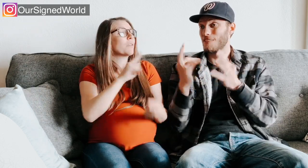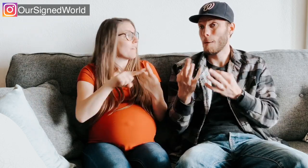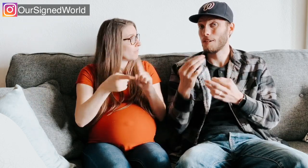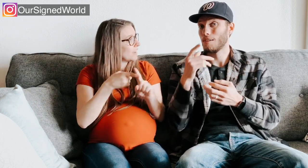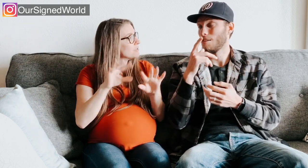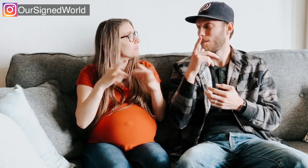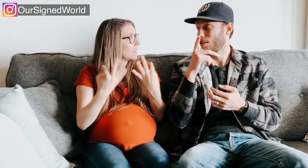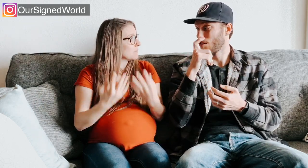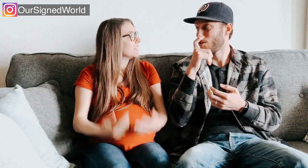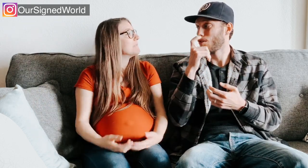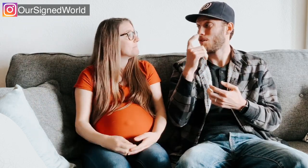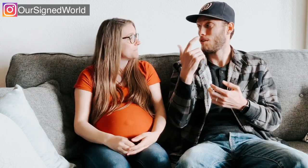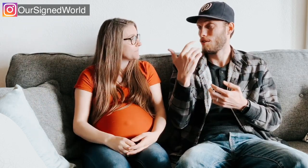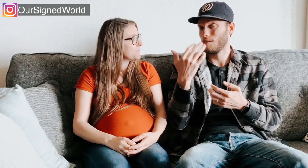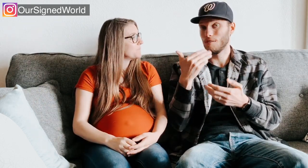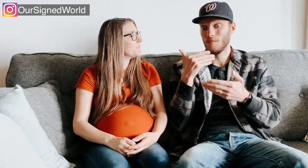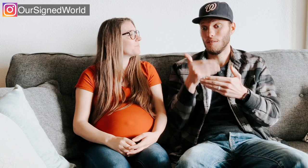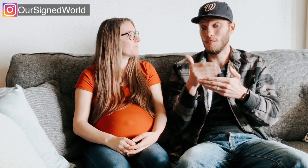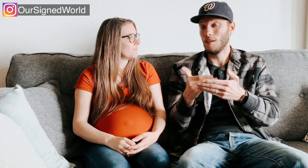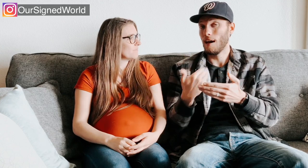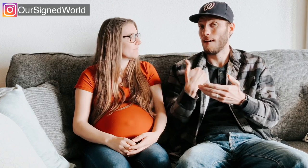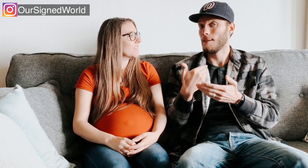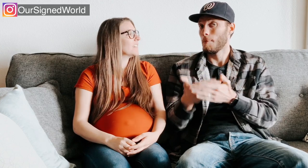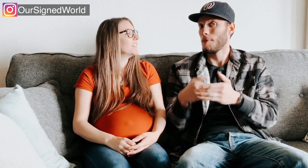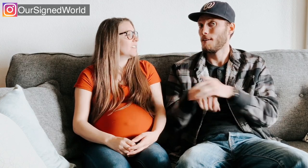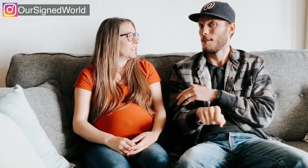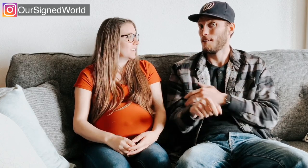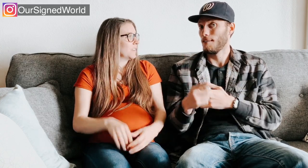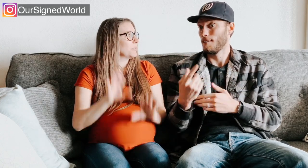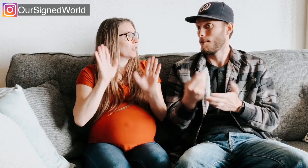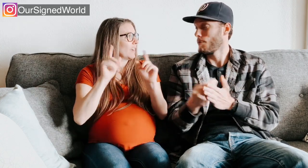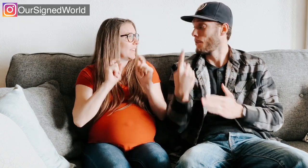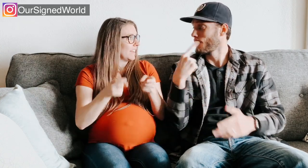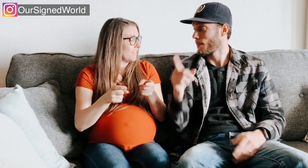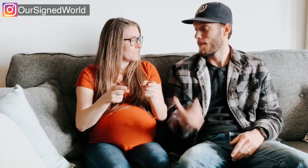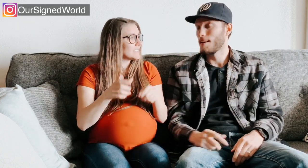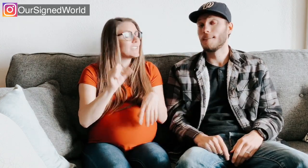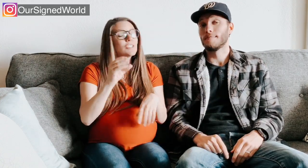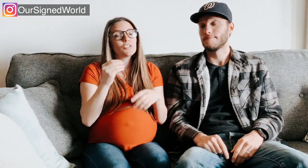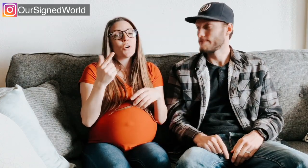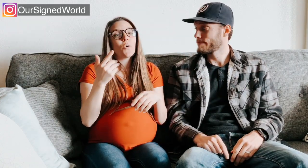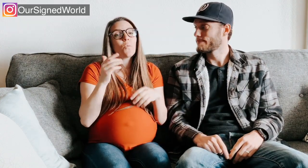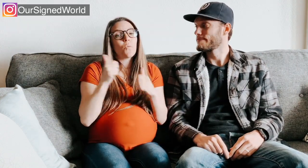Or if you have friends or family who will have a baby soon, it'll be a great gift.